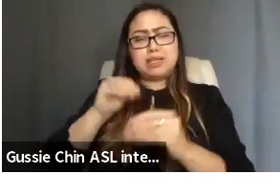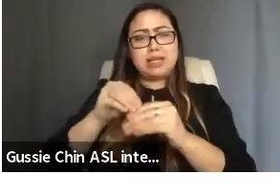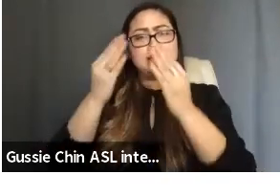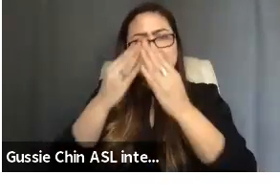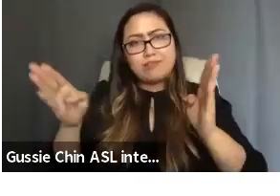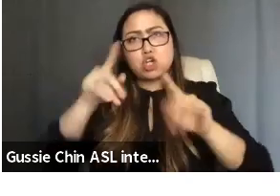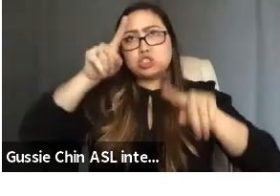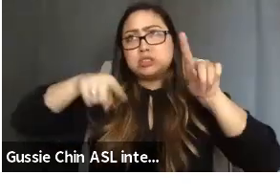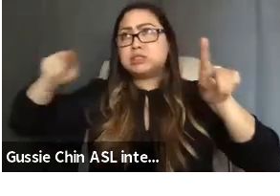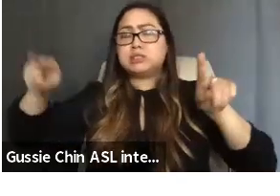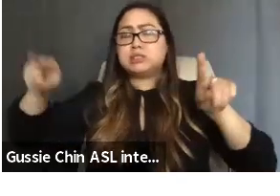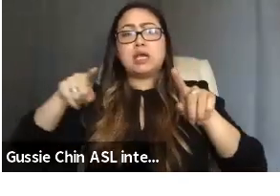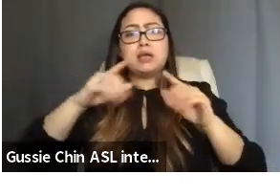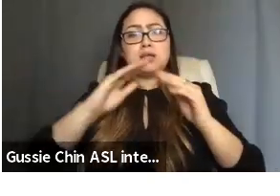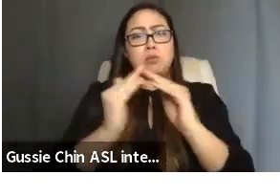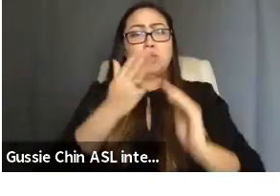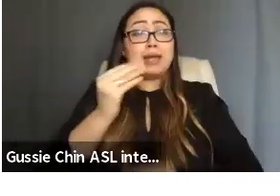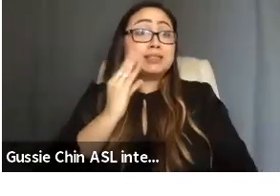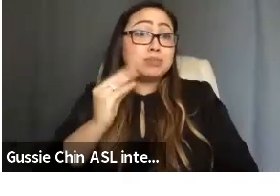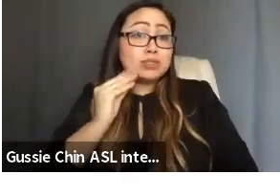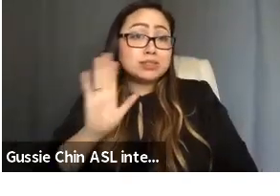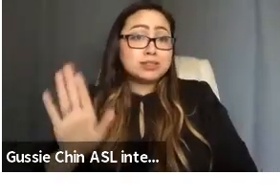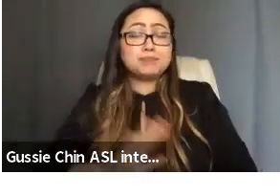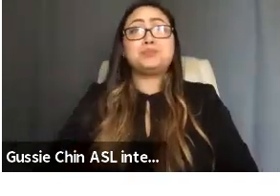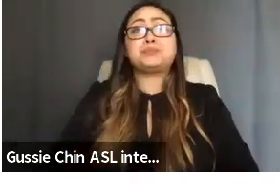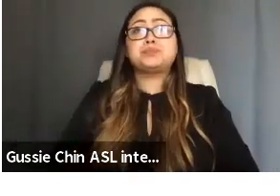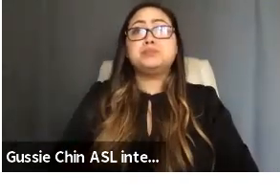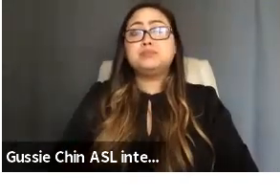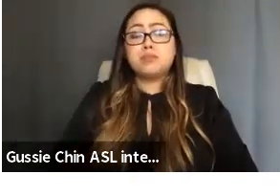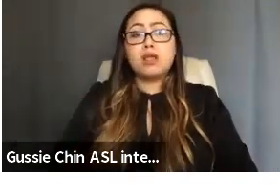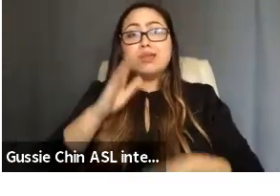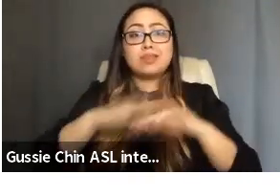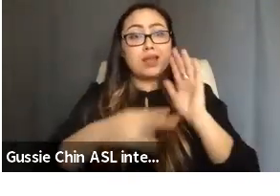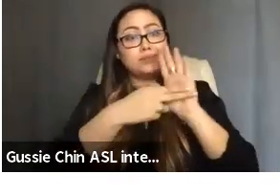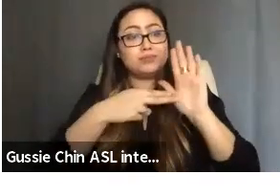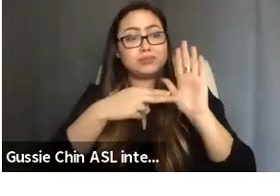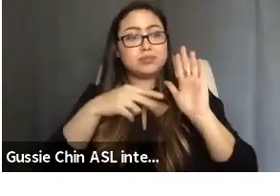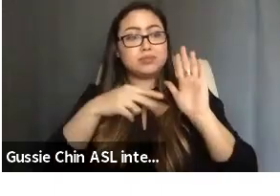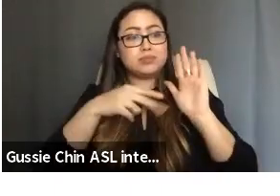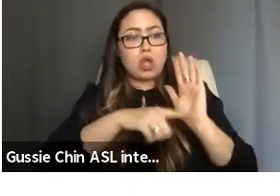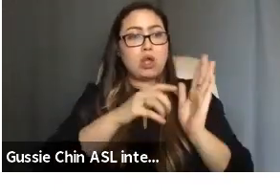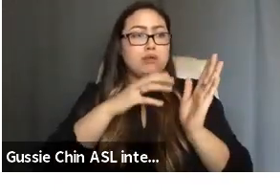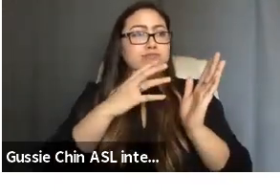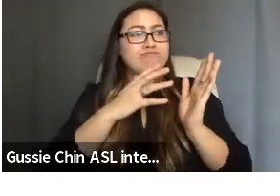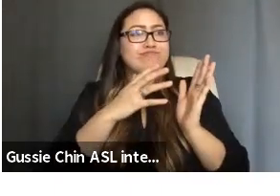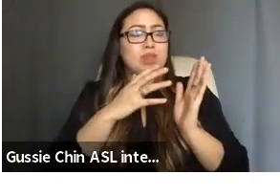experiences. So instead of just labeling, quote, vulnerable populations, or asking who is the